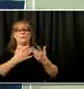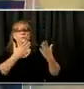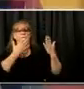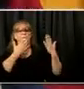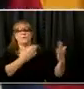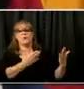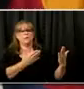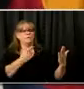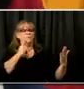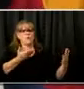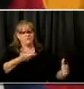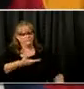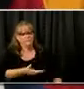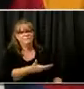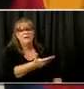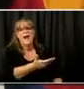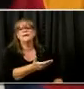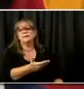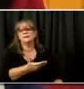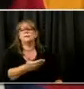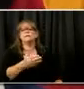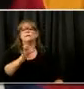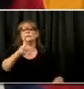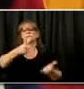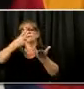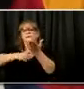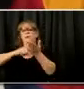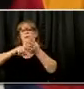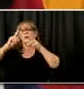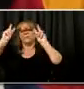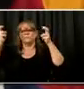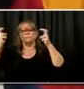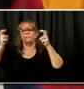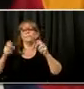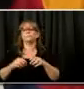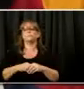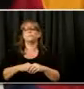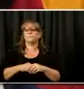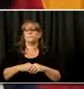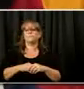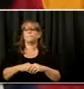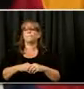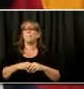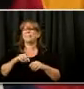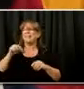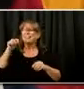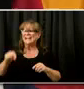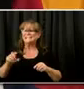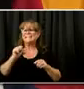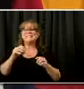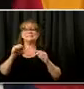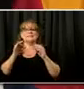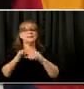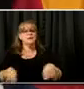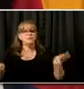this conversation that's so incredibly important i'm incredibly proud that we as a state have